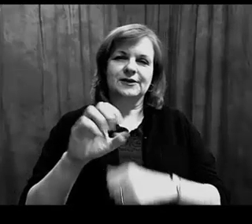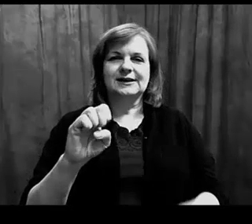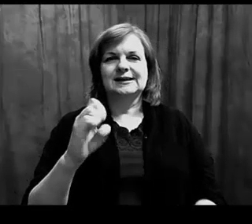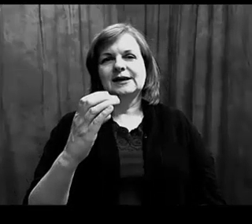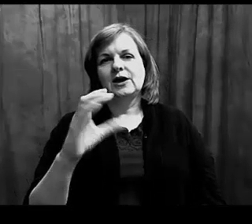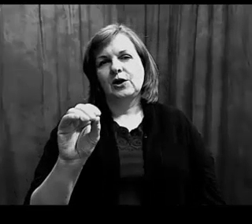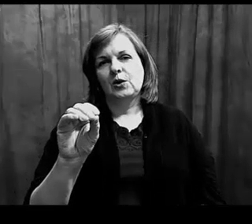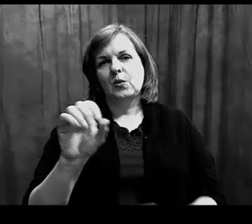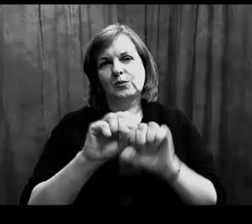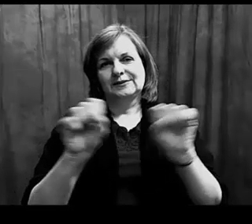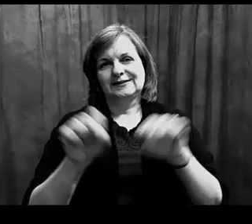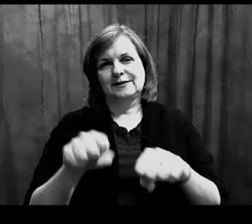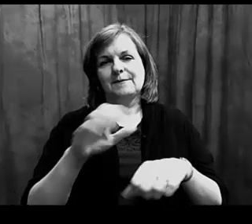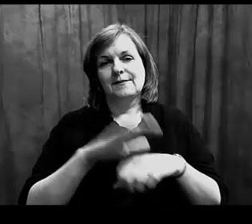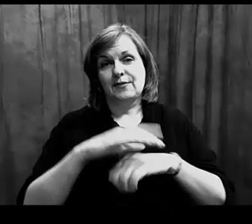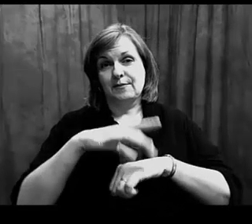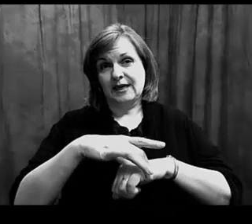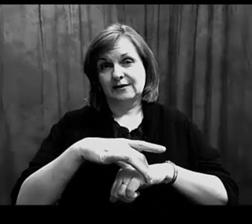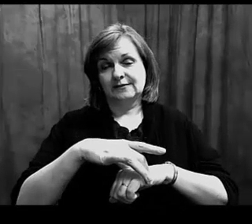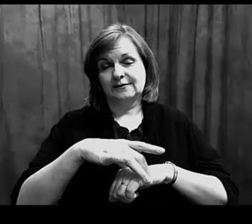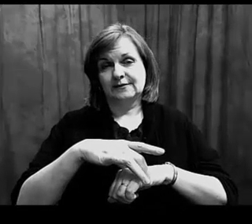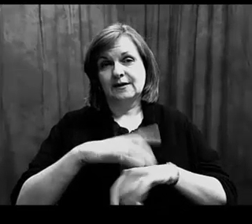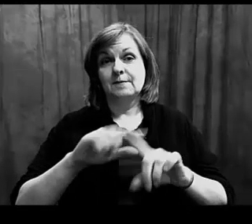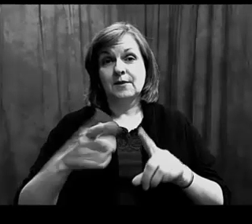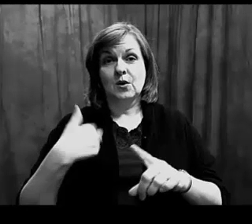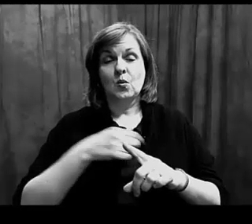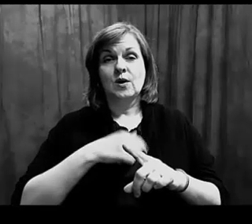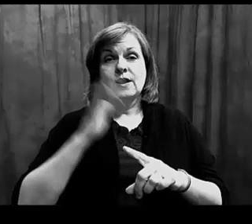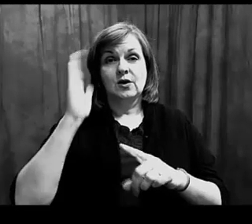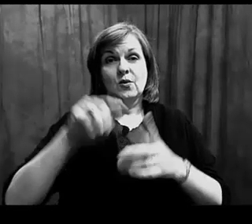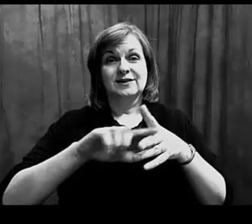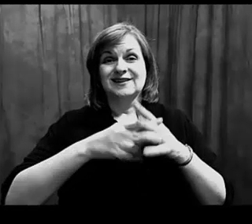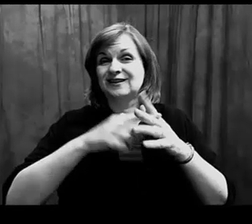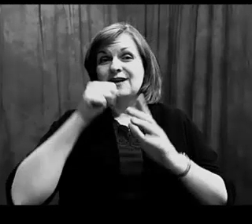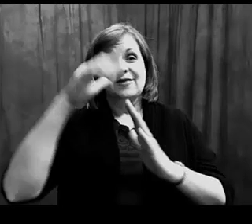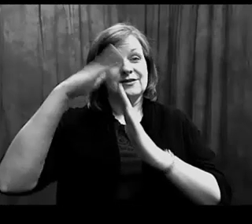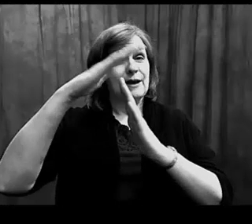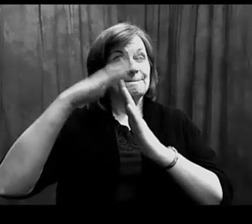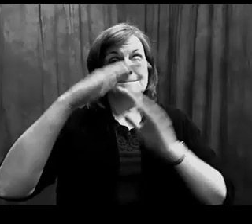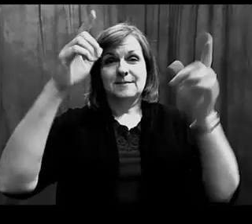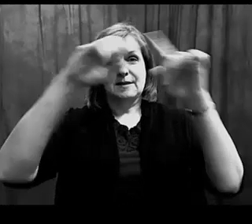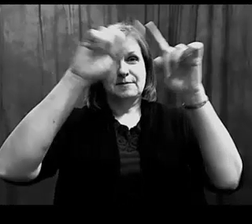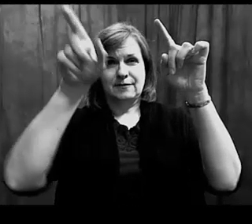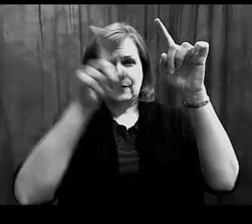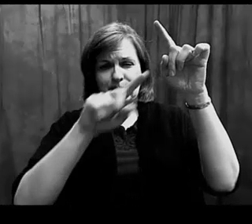this encompasses every single ecosystem on this planet